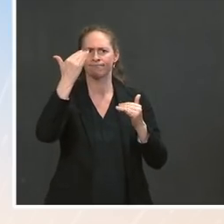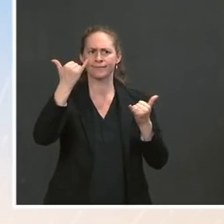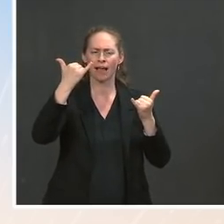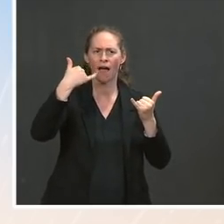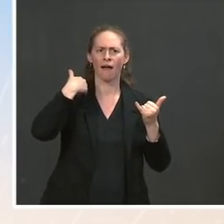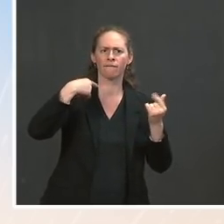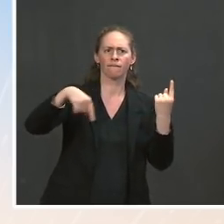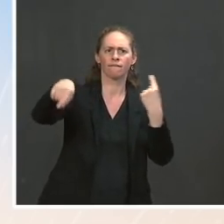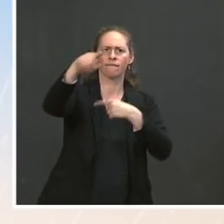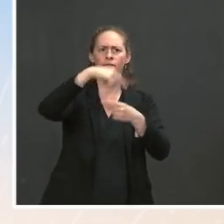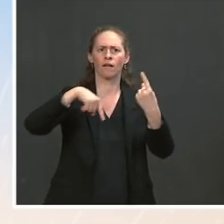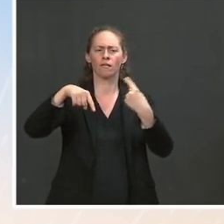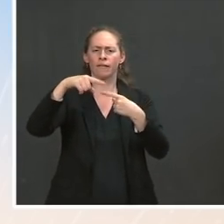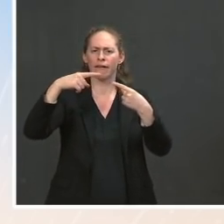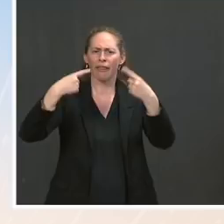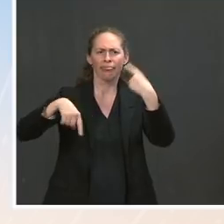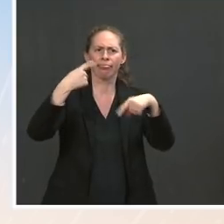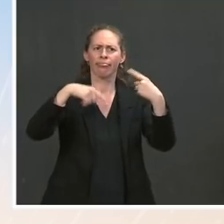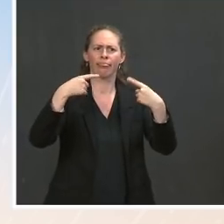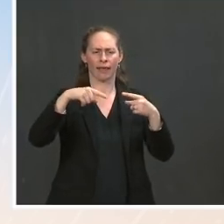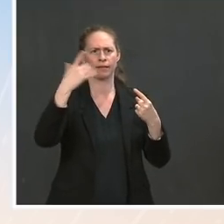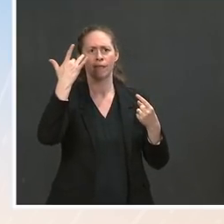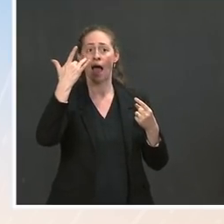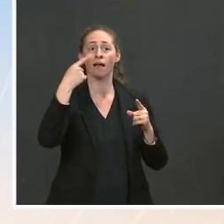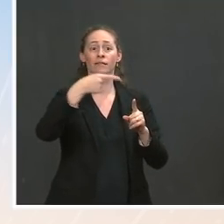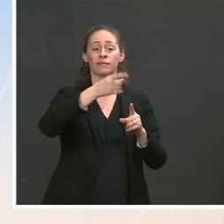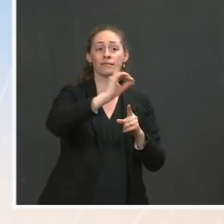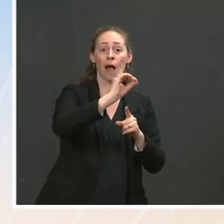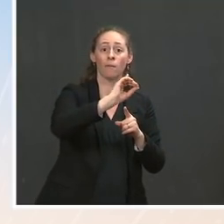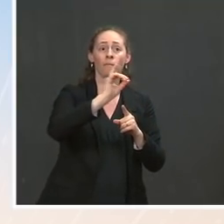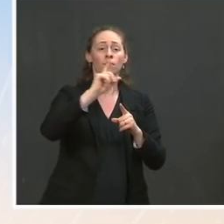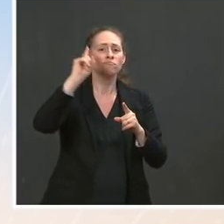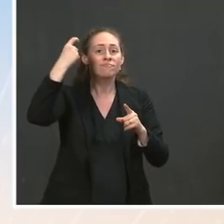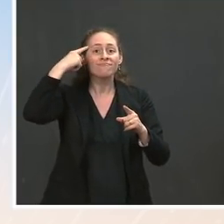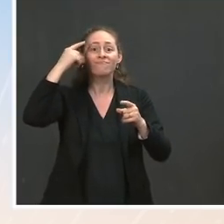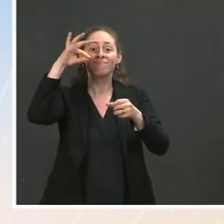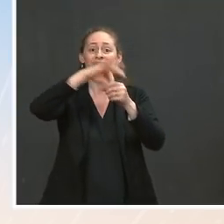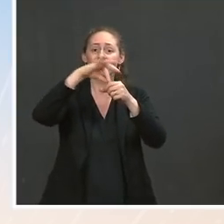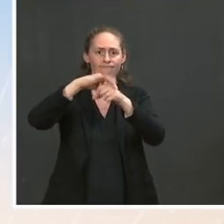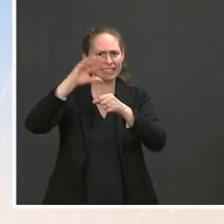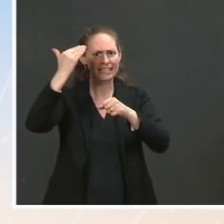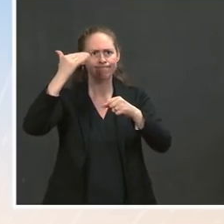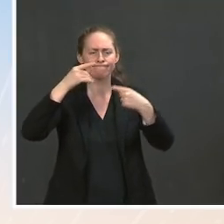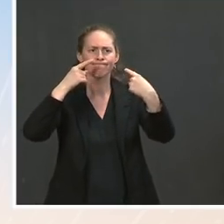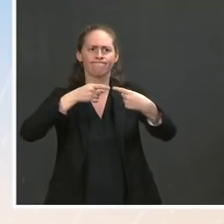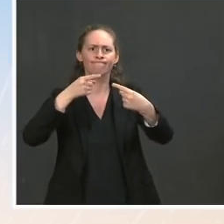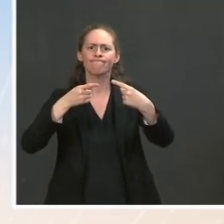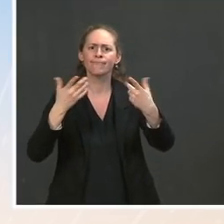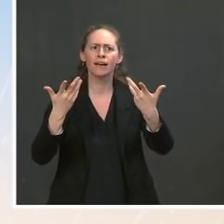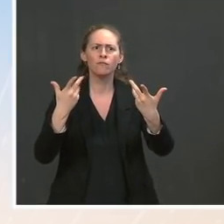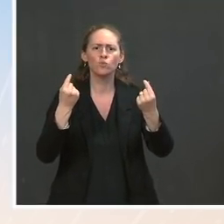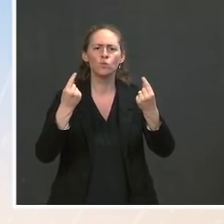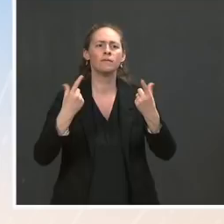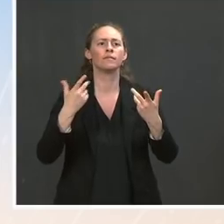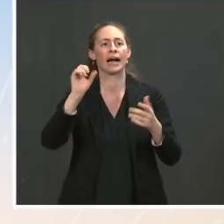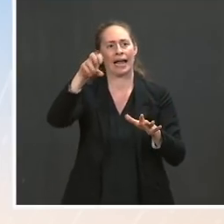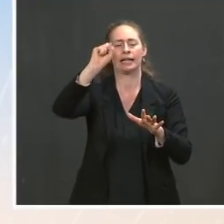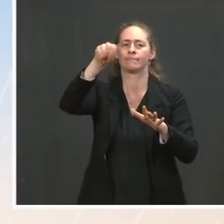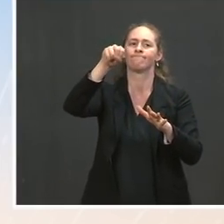Ms. Psaki: I believe that the process that is outlined by the House of Representatives is what's being followed here to ensure every vote is counted.